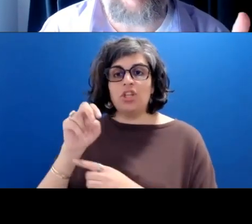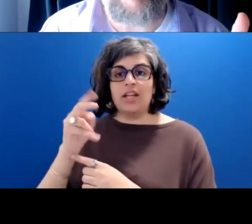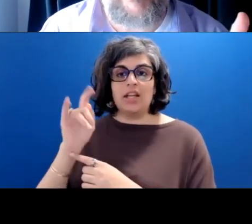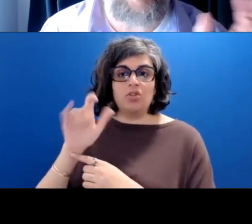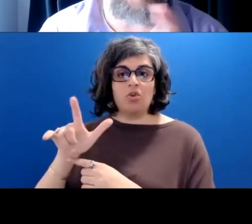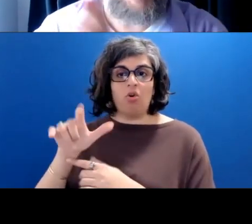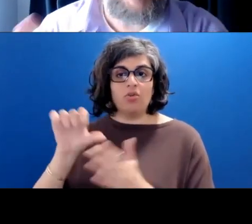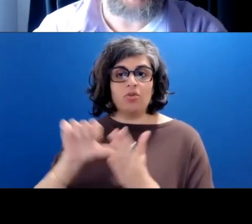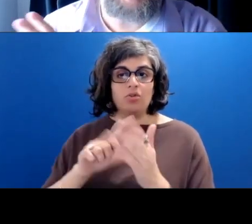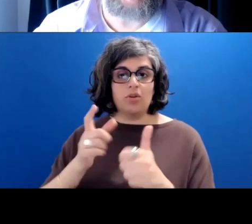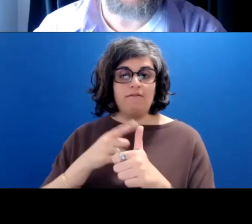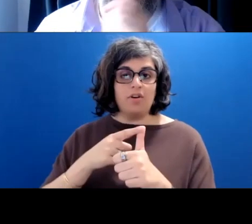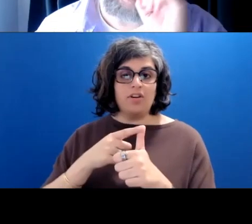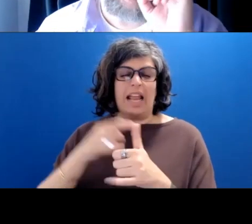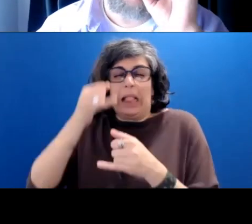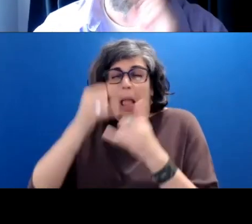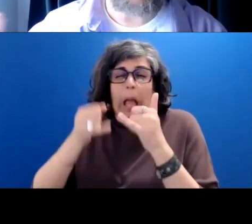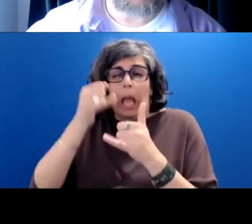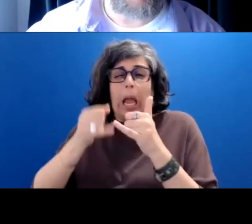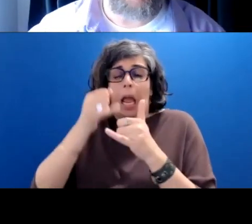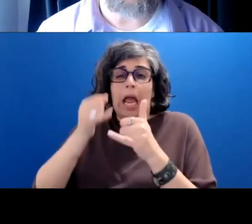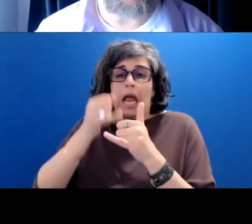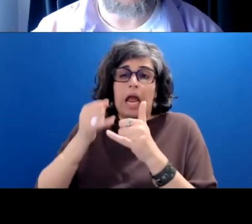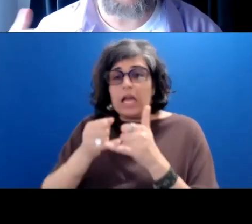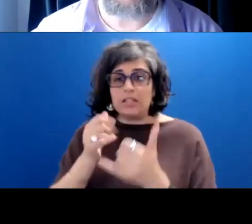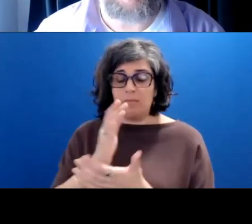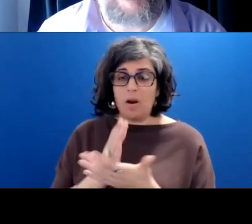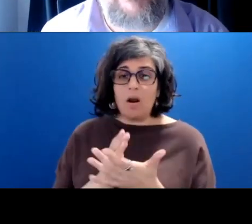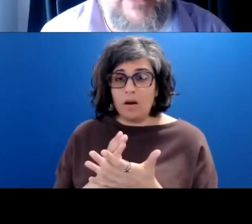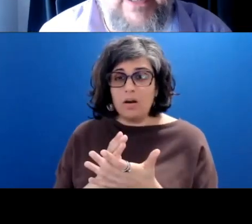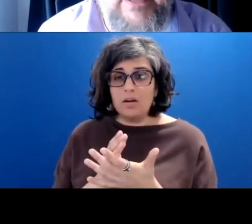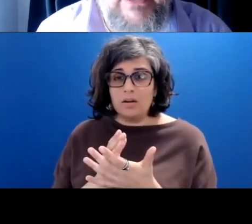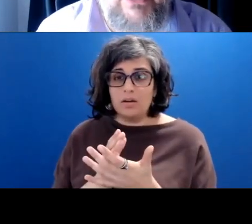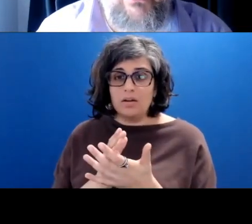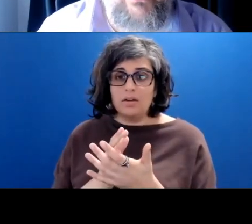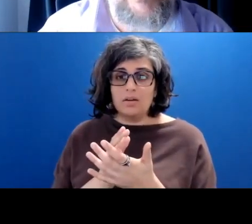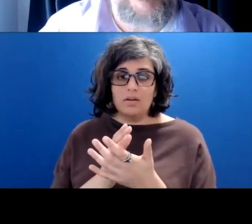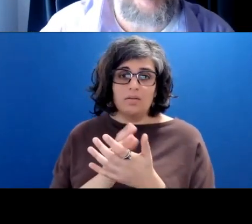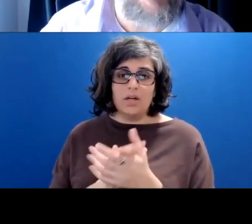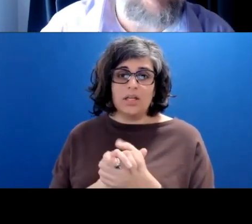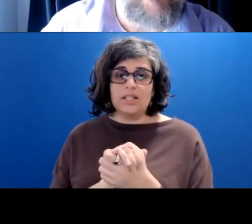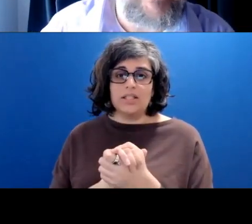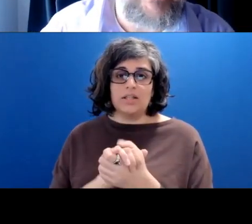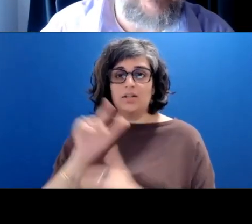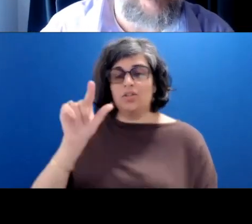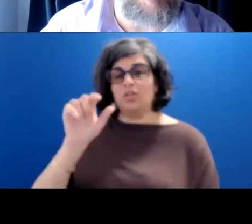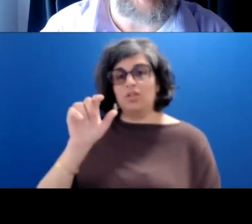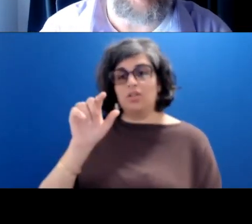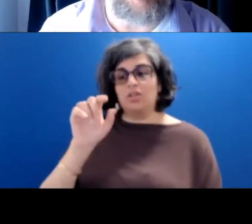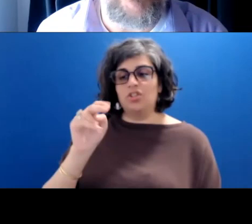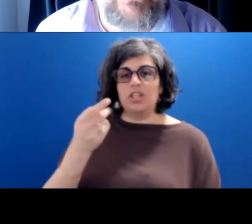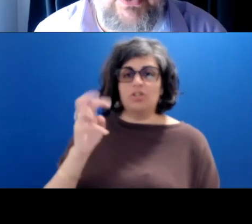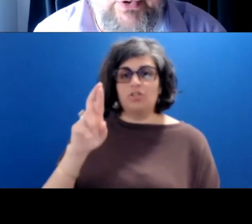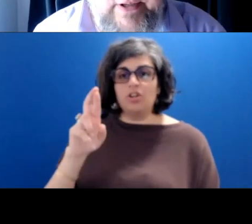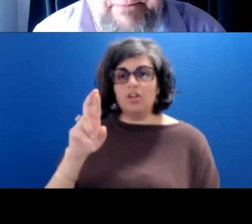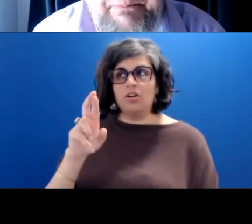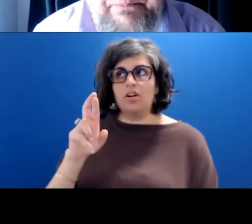And kind of the last piece of the puzzle, the last piece of this timeline was gender-affirming genital surgery.